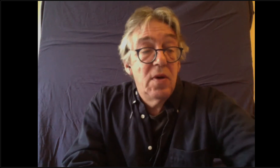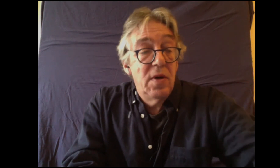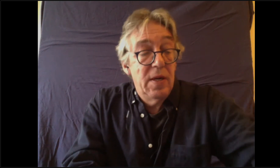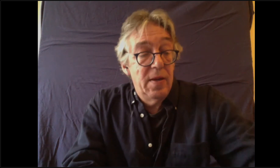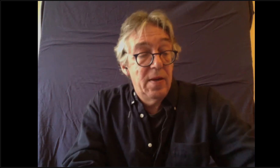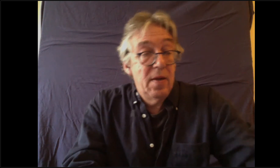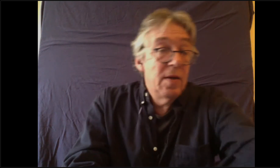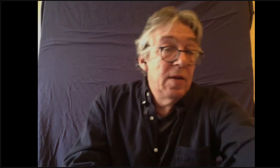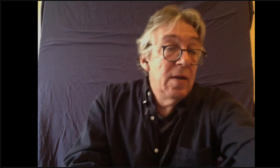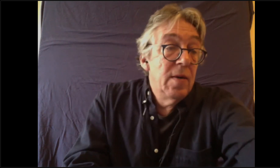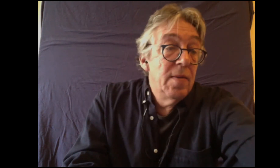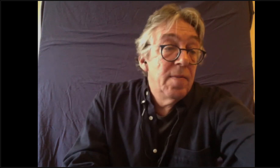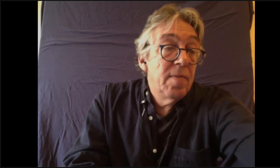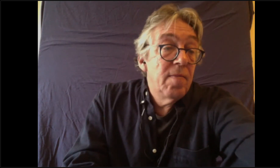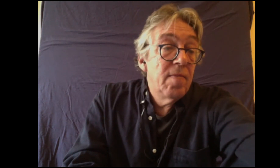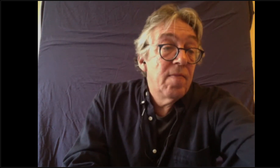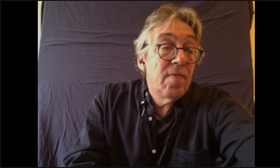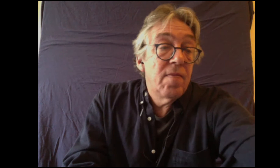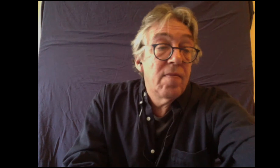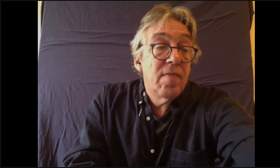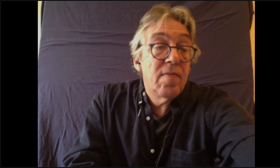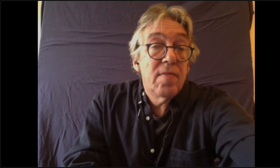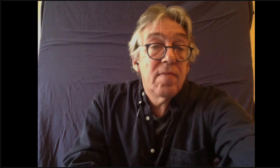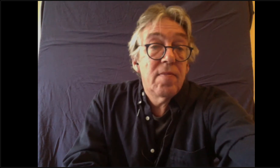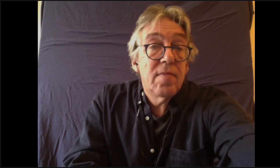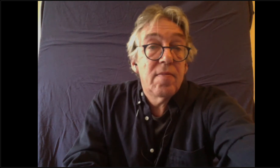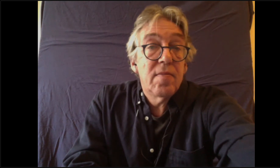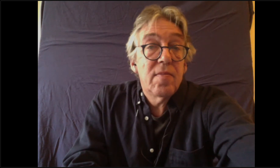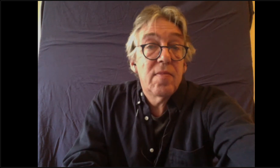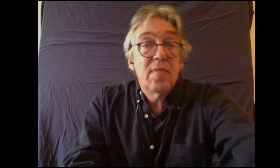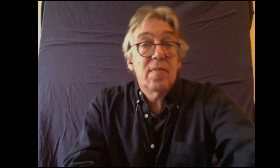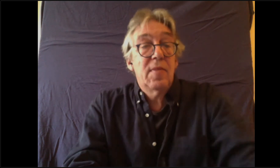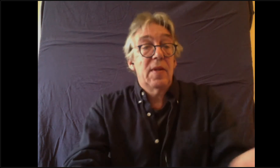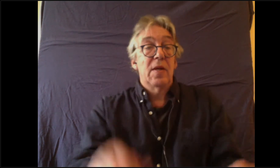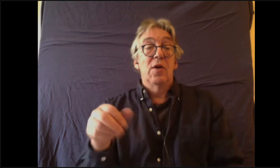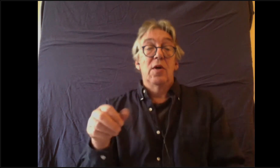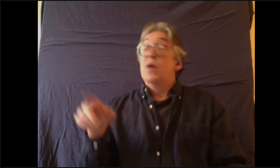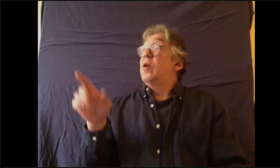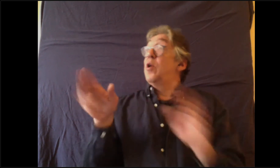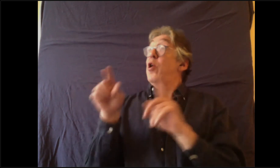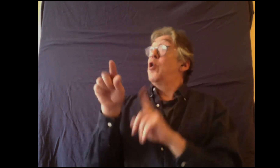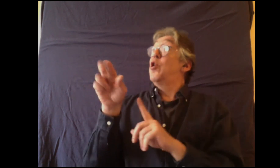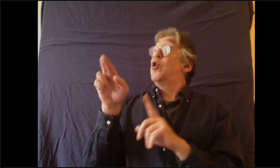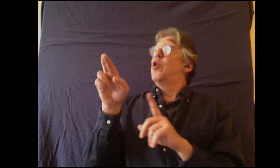Grace, I sent an unmute request. Can you unmute yourself? There we go.